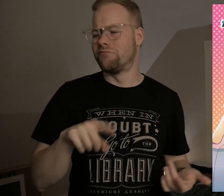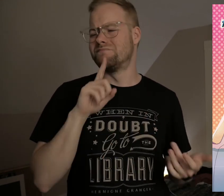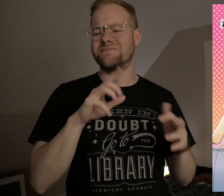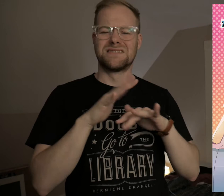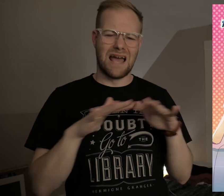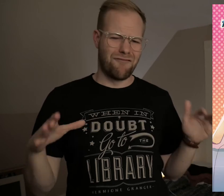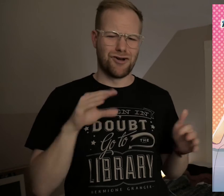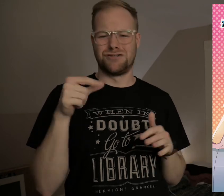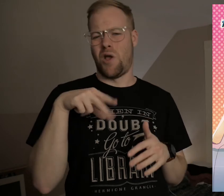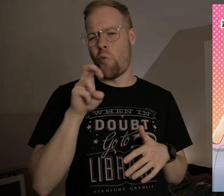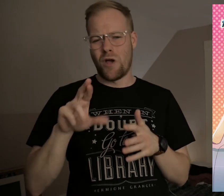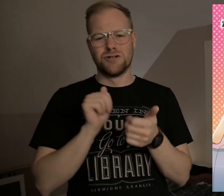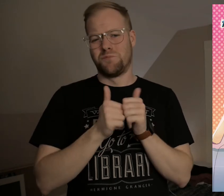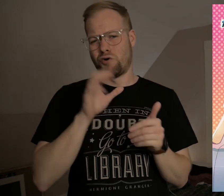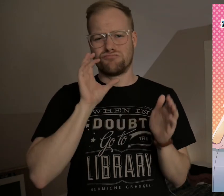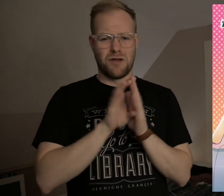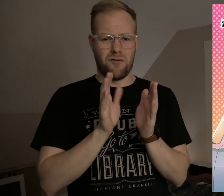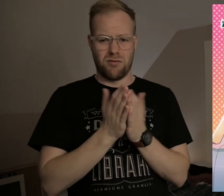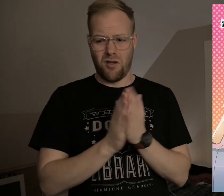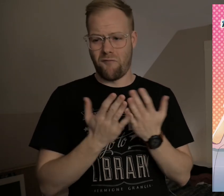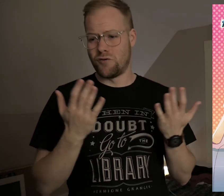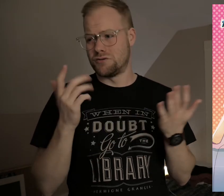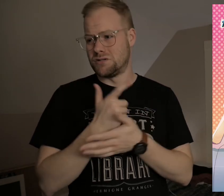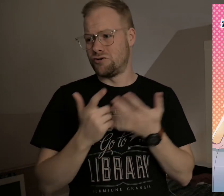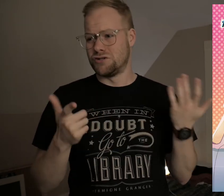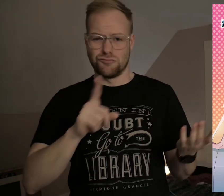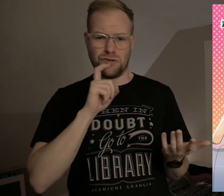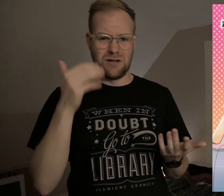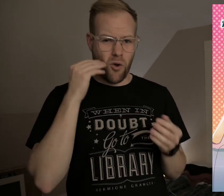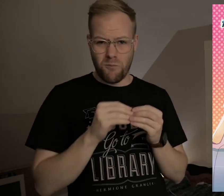It’s a very diverse and queer sports graphic novel series, do you really need to know more?